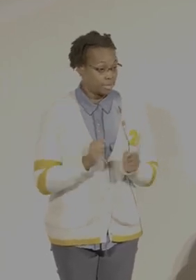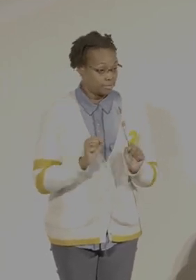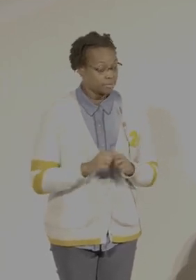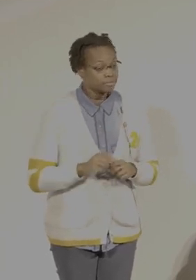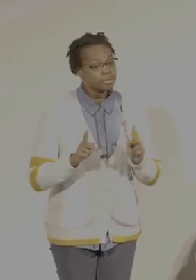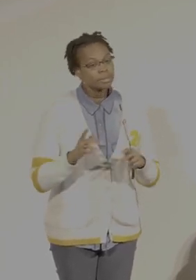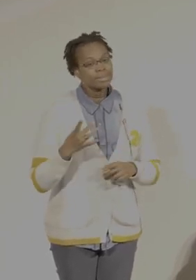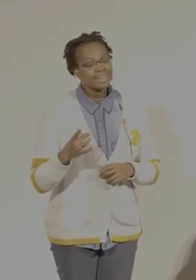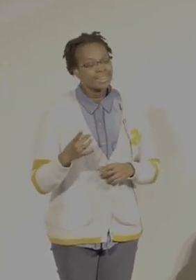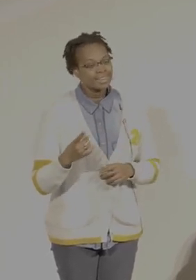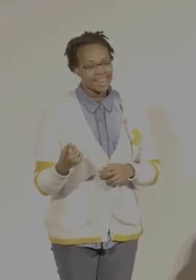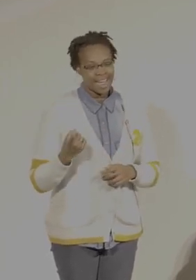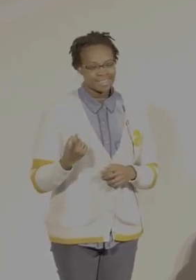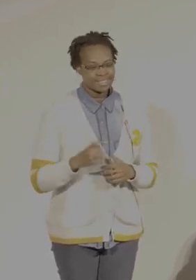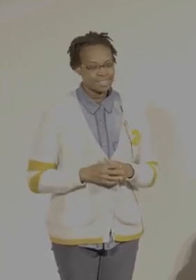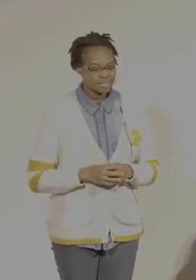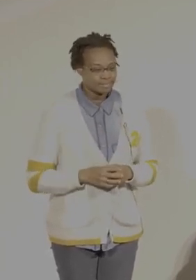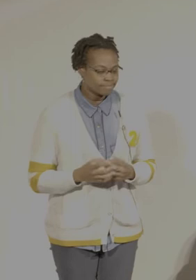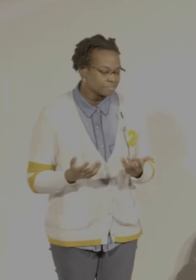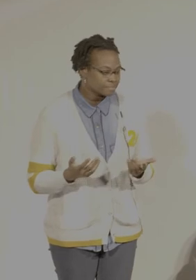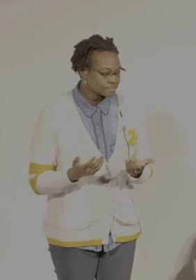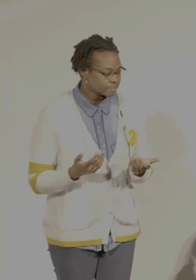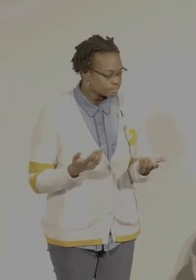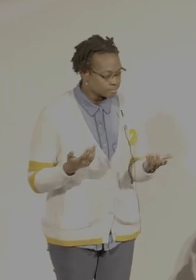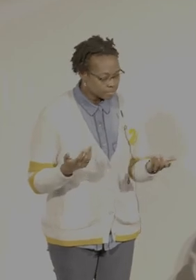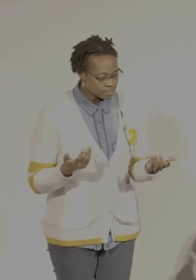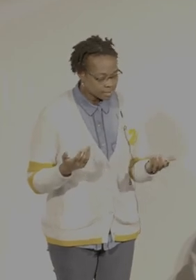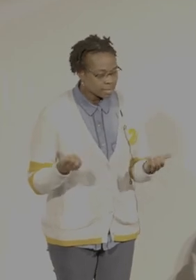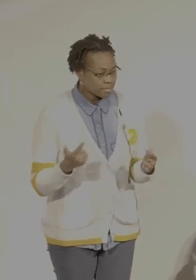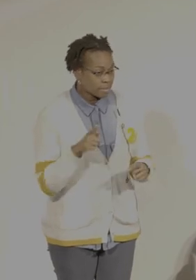People like to ask about that. And everyone has to appreciate